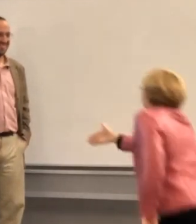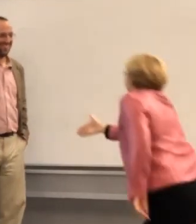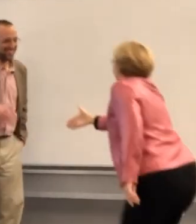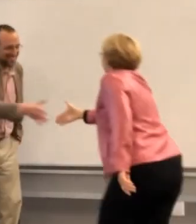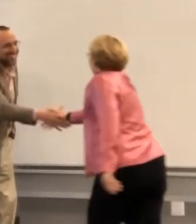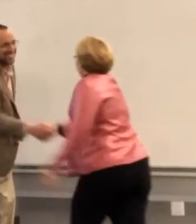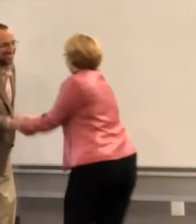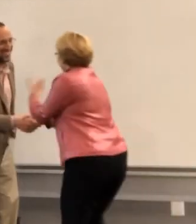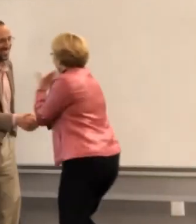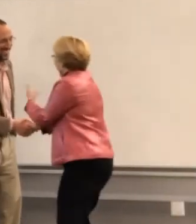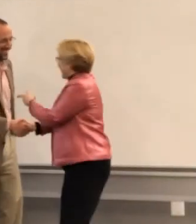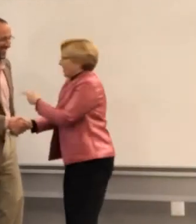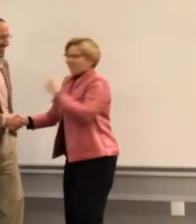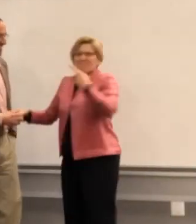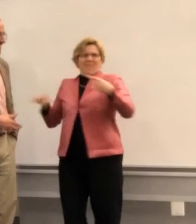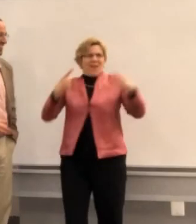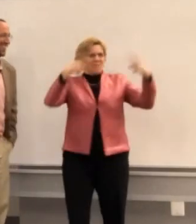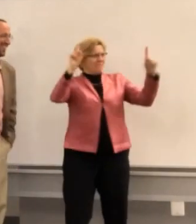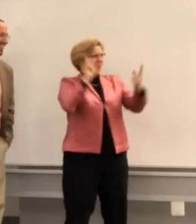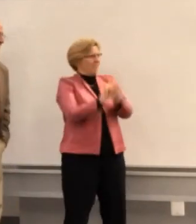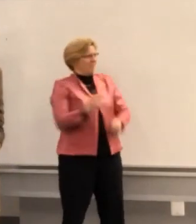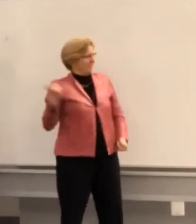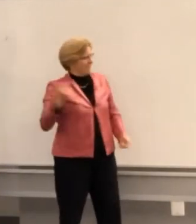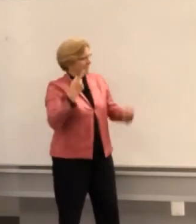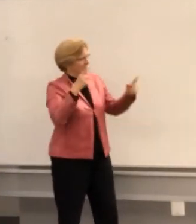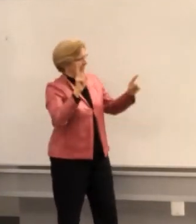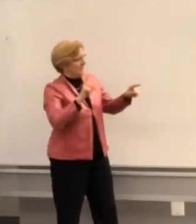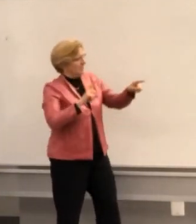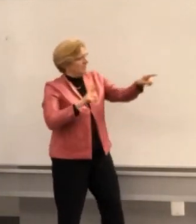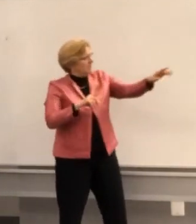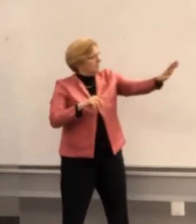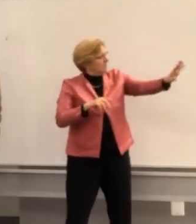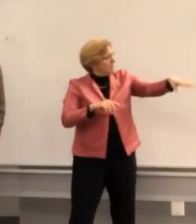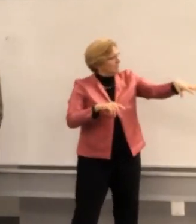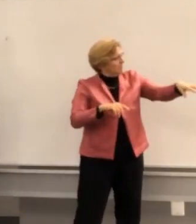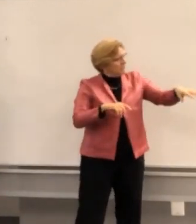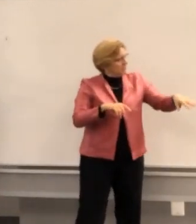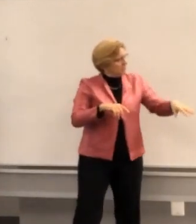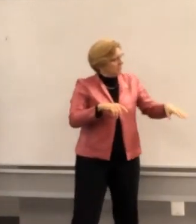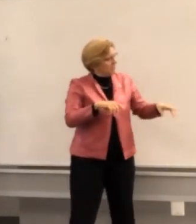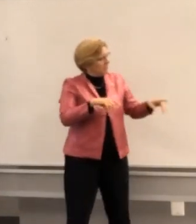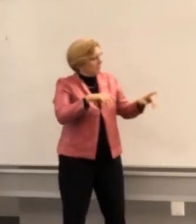[President Cordano] Nice to meet you. Nice to meet you, yes. [President Cordano] Finally have the opportunity to meet.